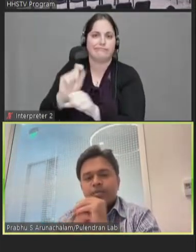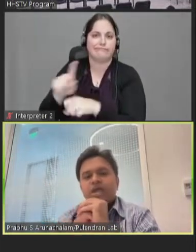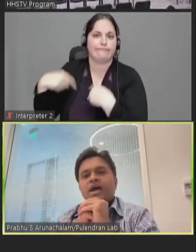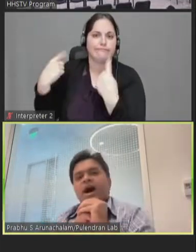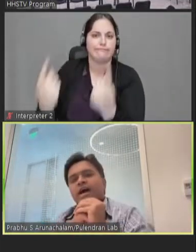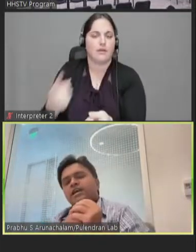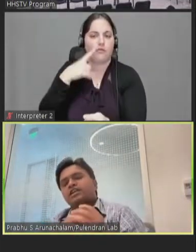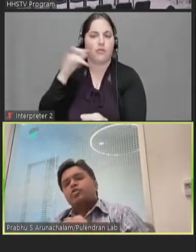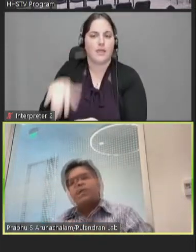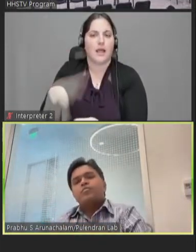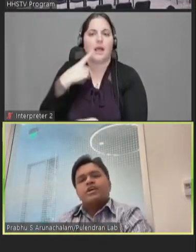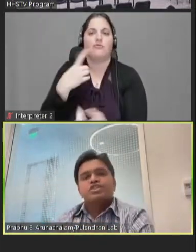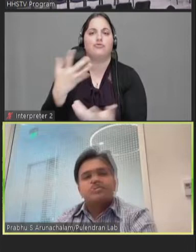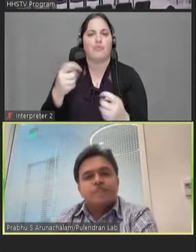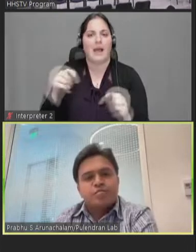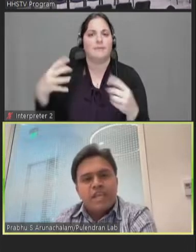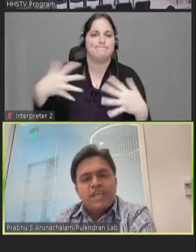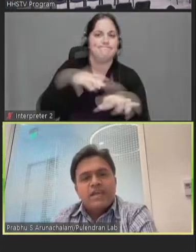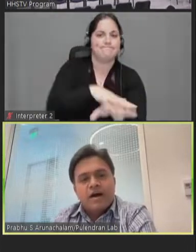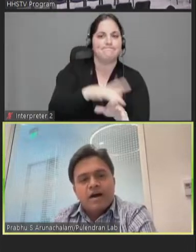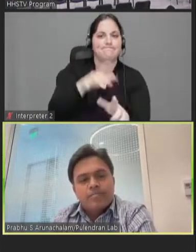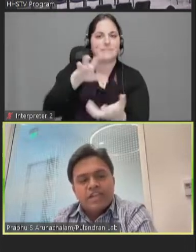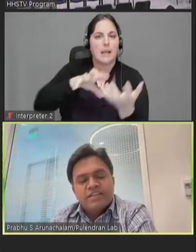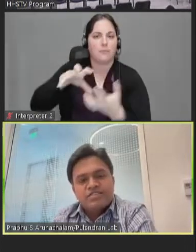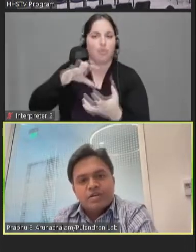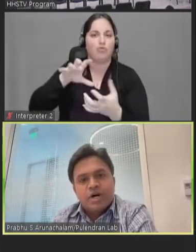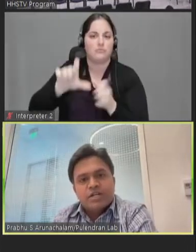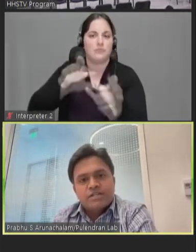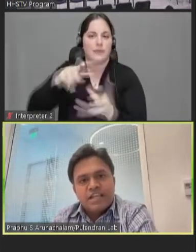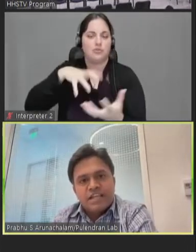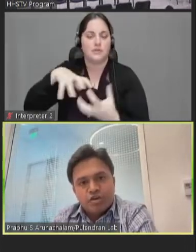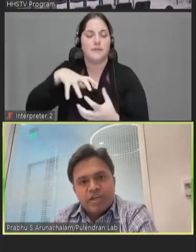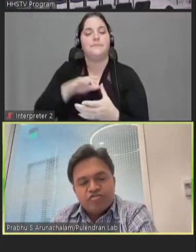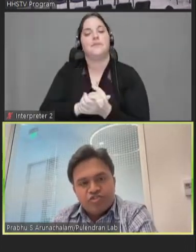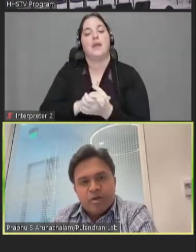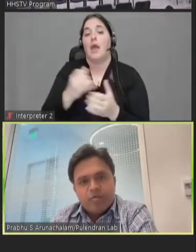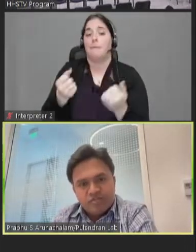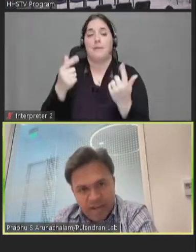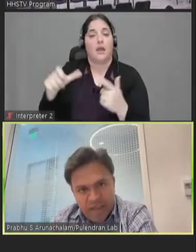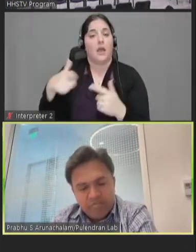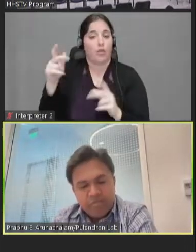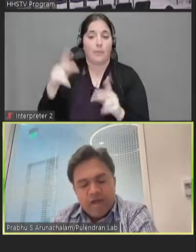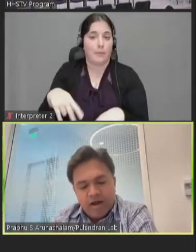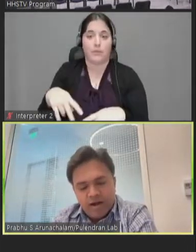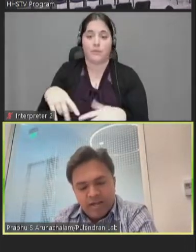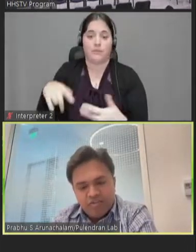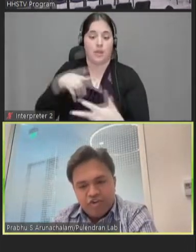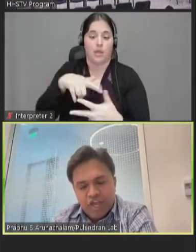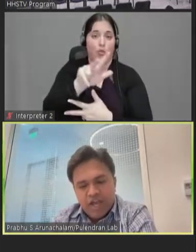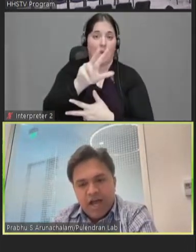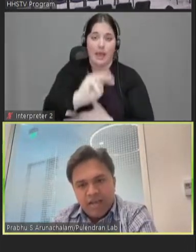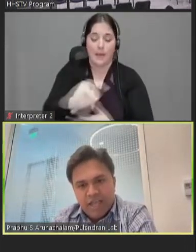And in collaboration with many industry partners, including 3M, [unintelligible],